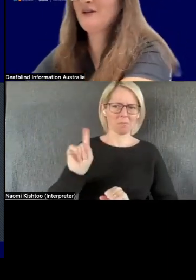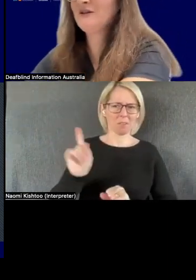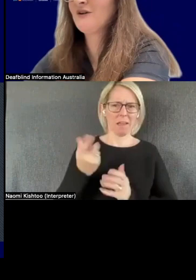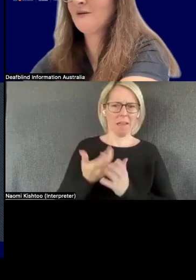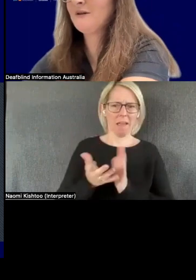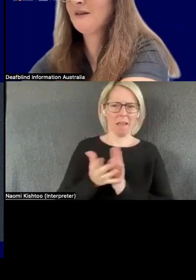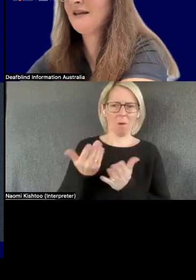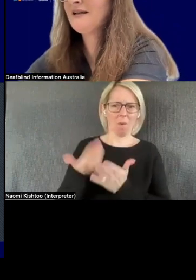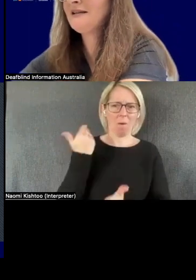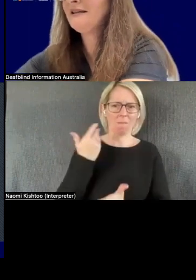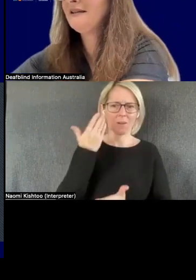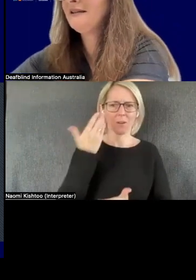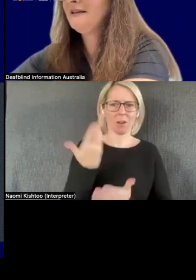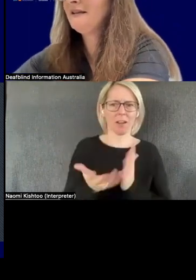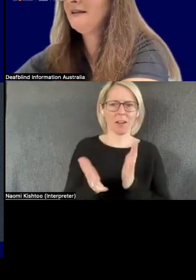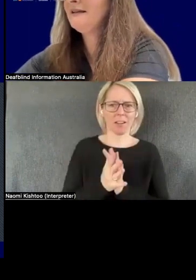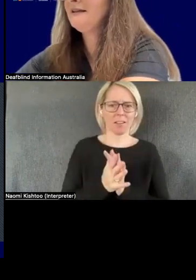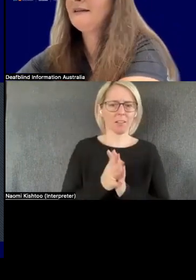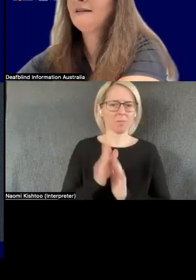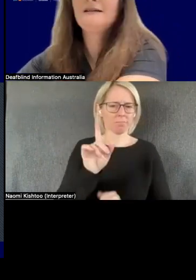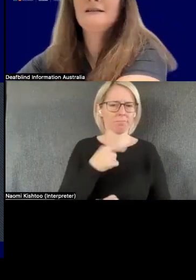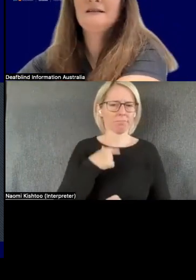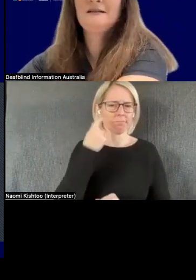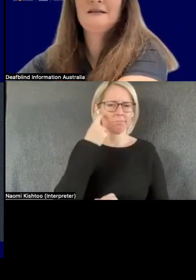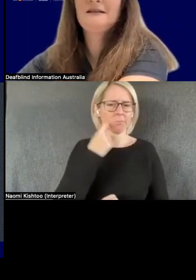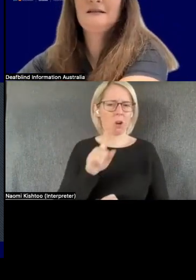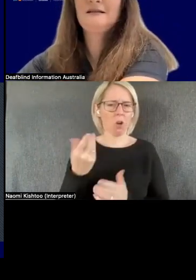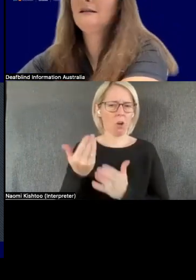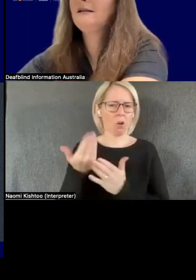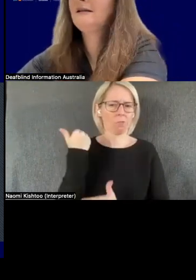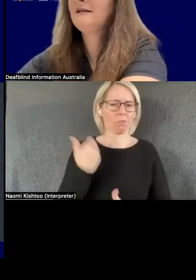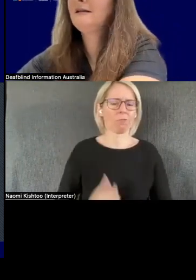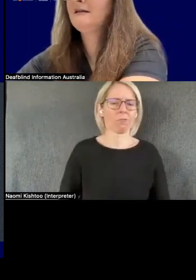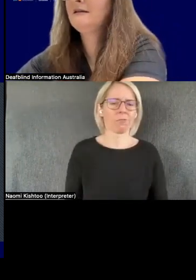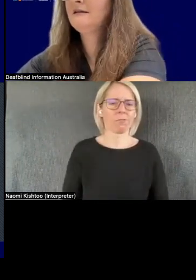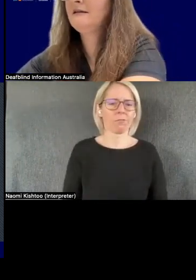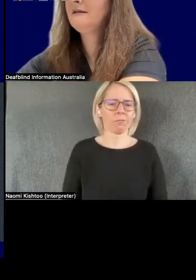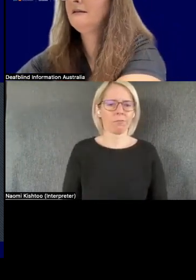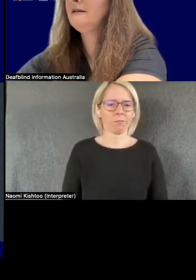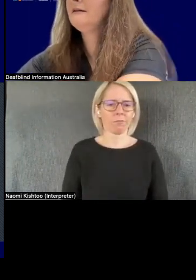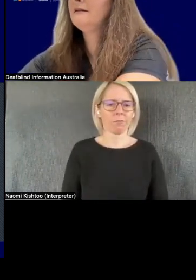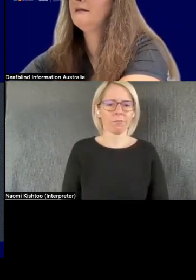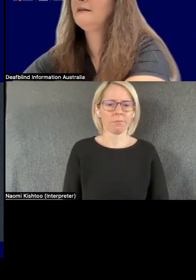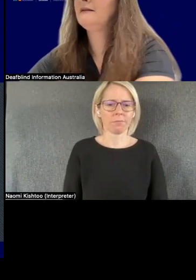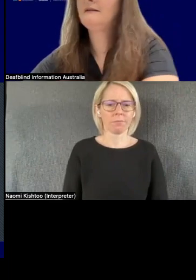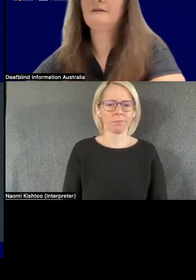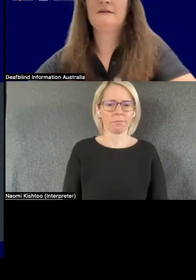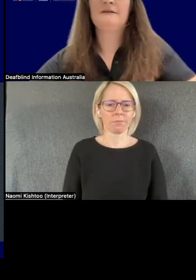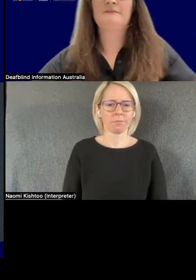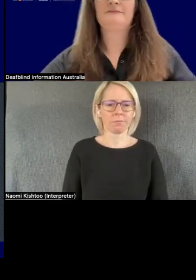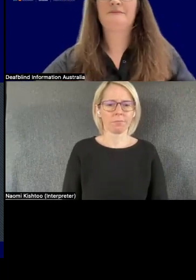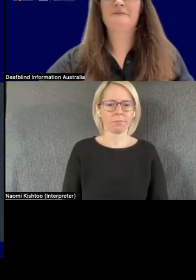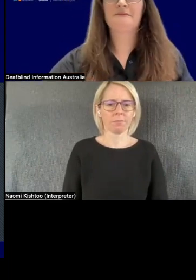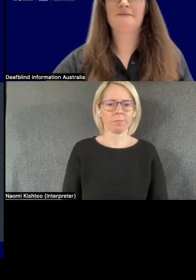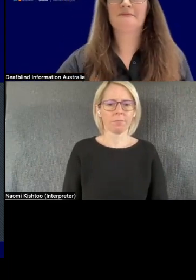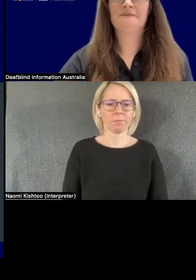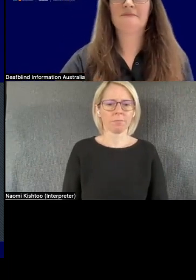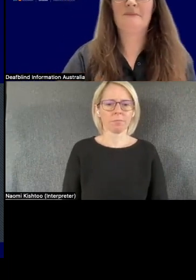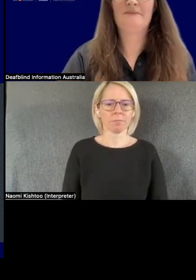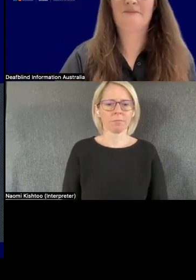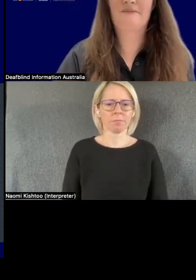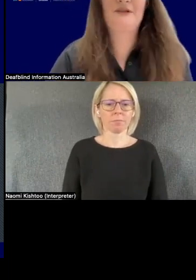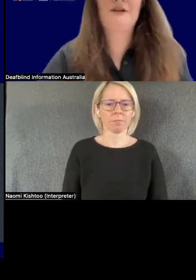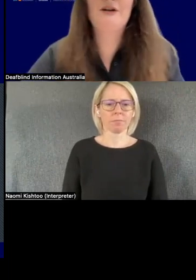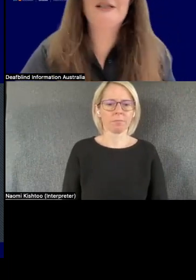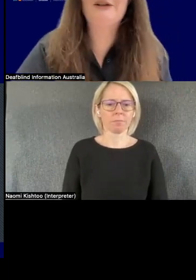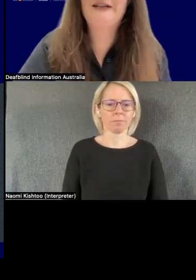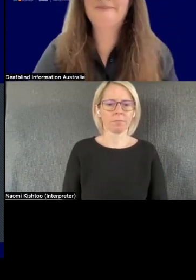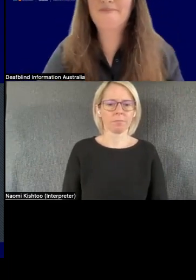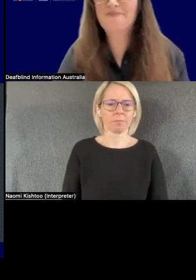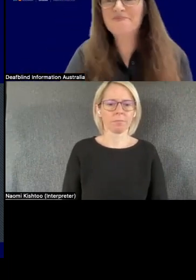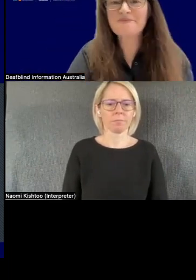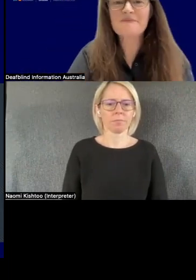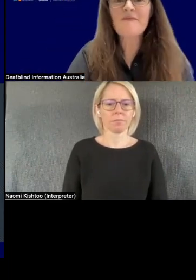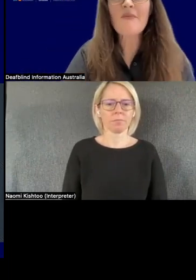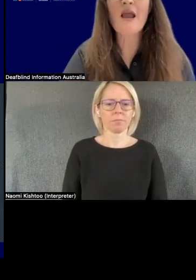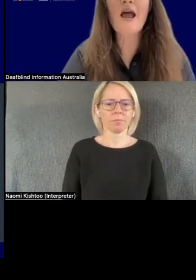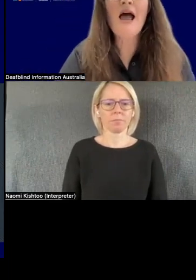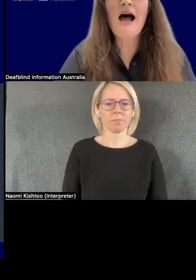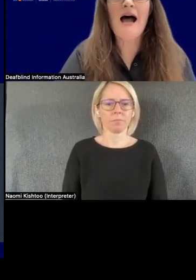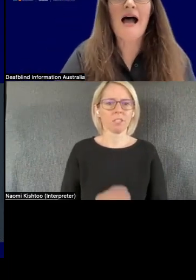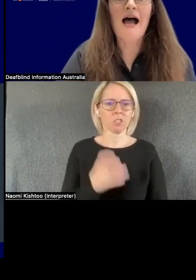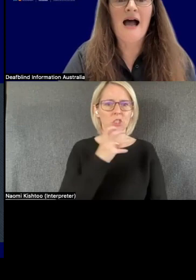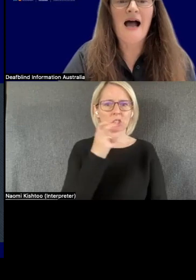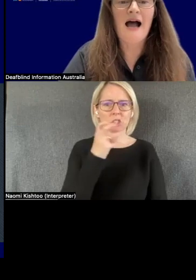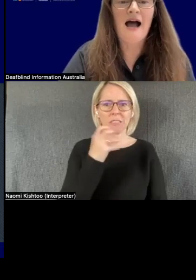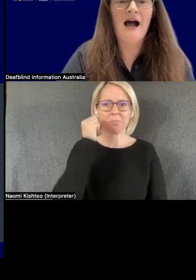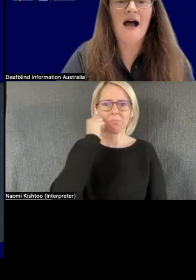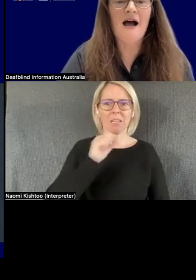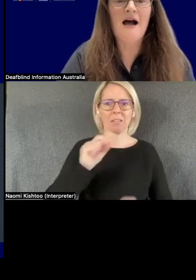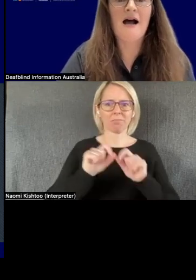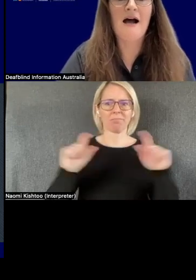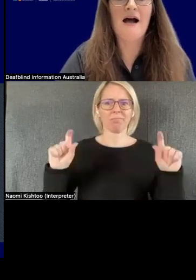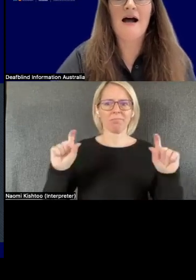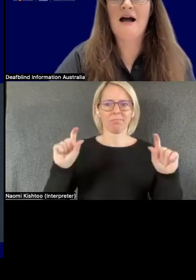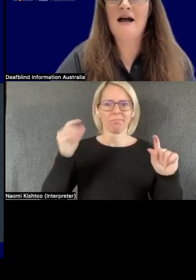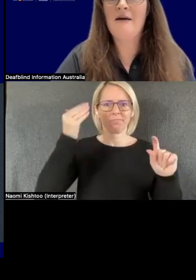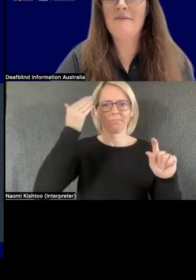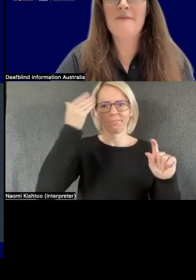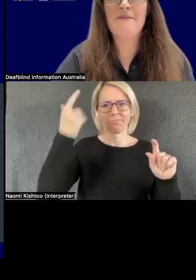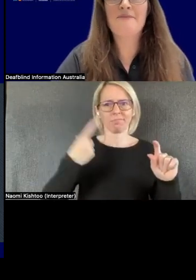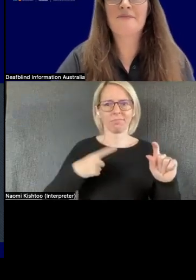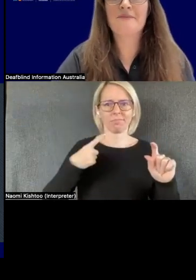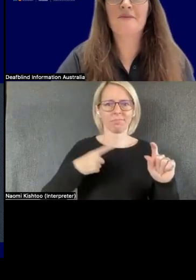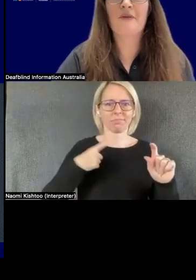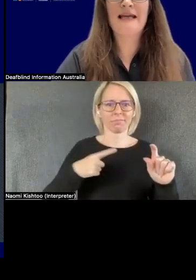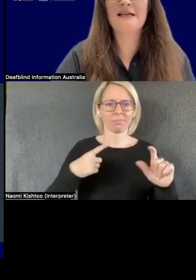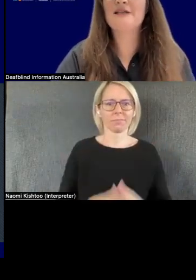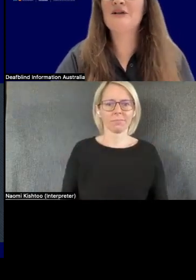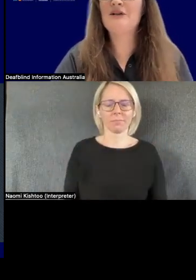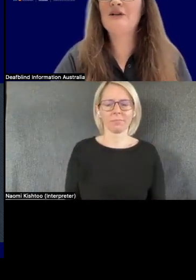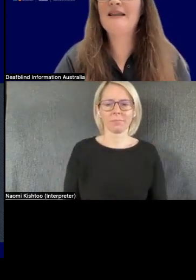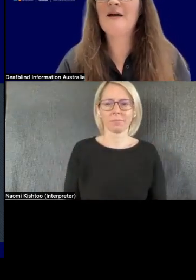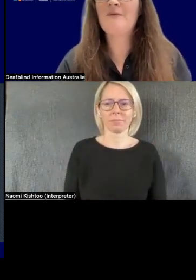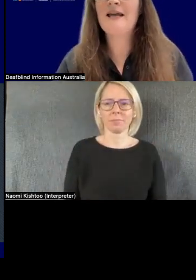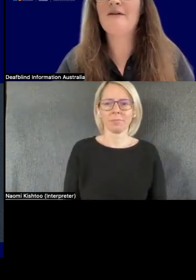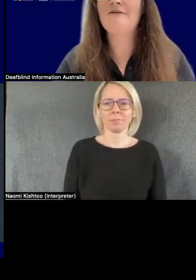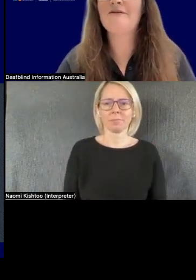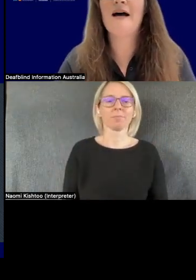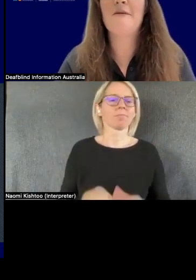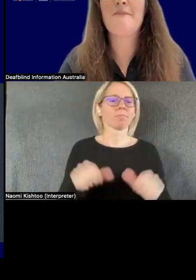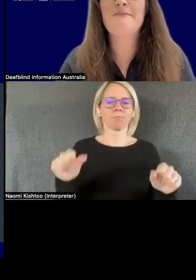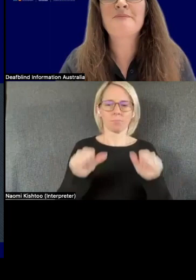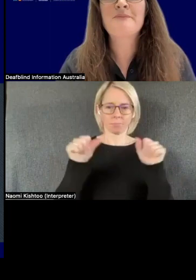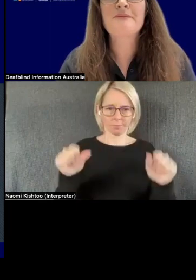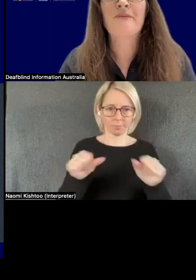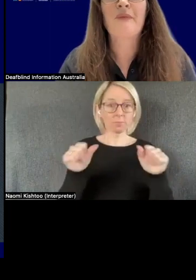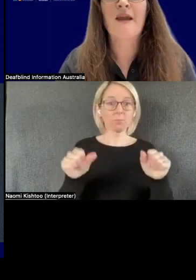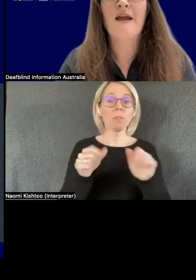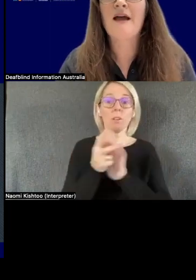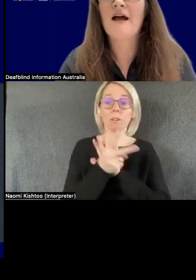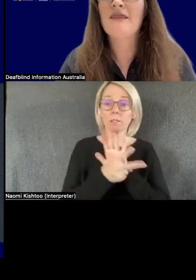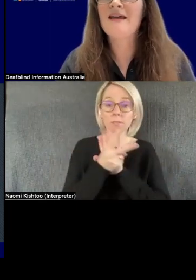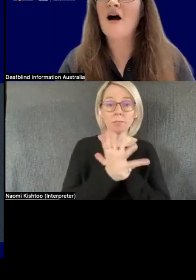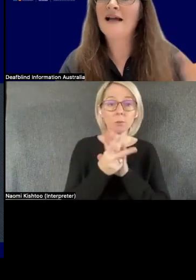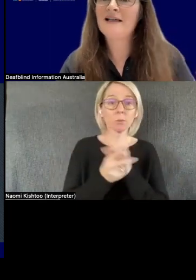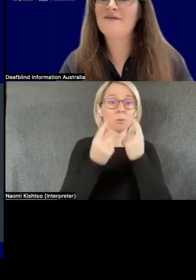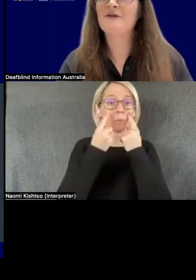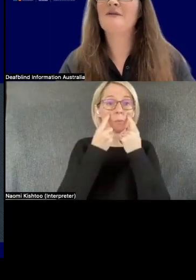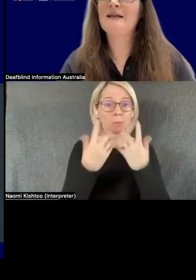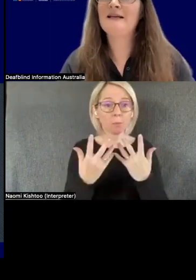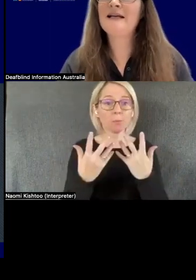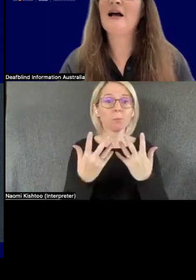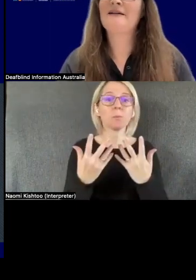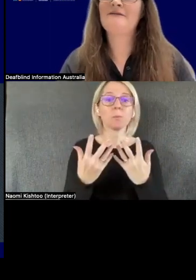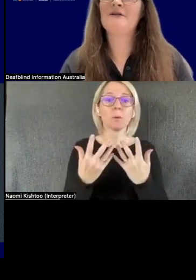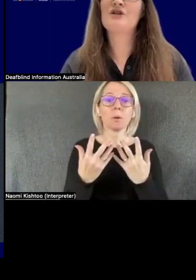going to try one thing. No, don’t know sorry. “There I can feel the peeling, I can feel the